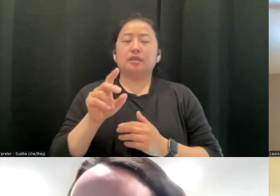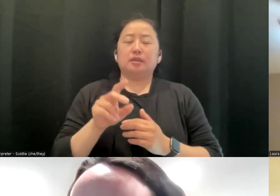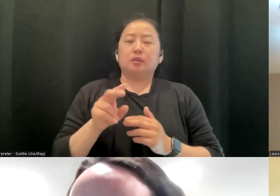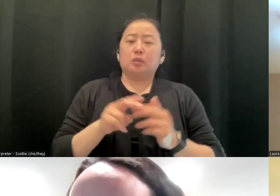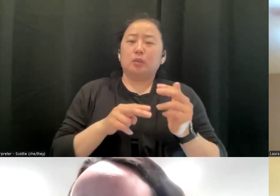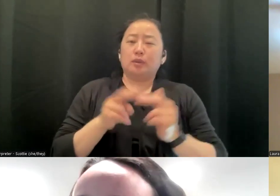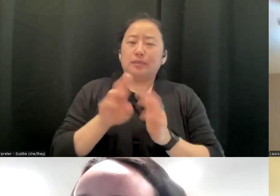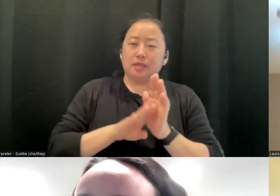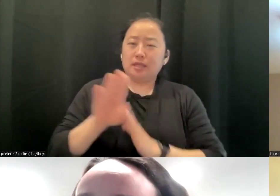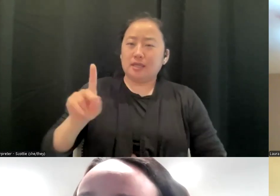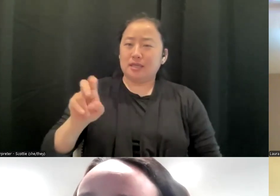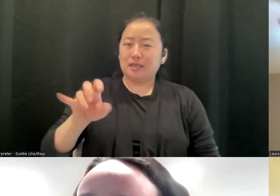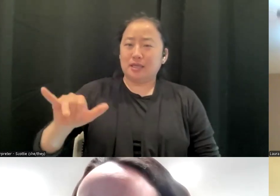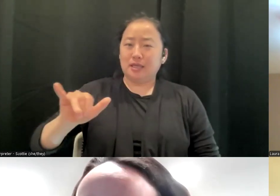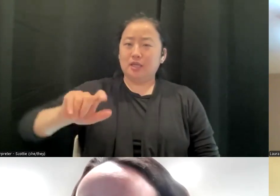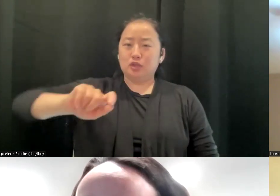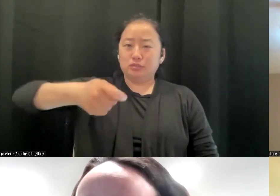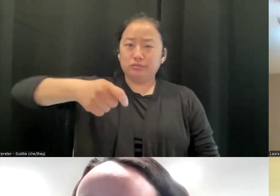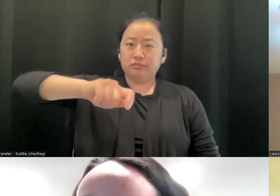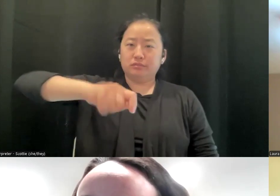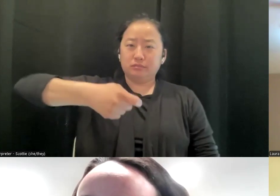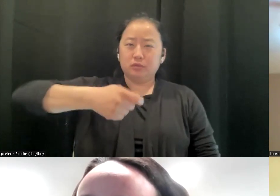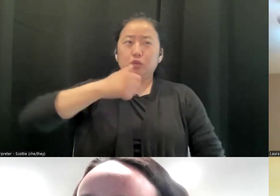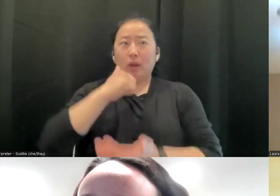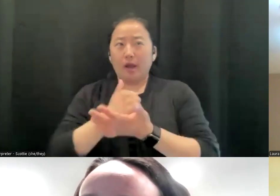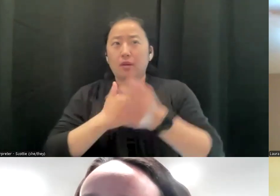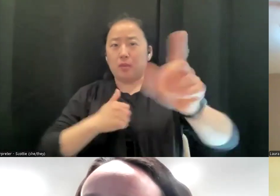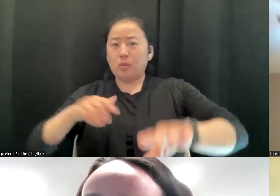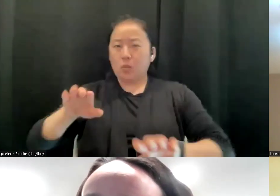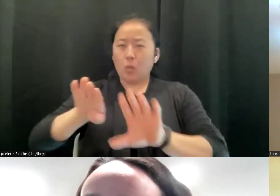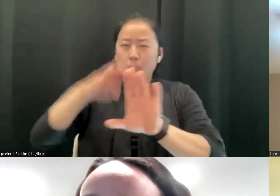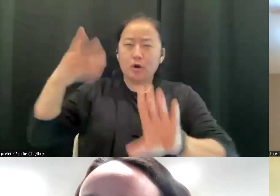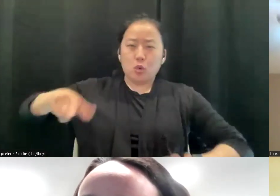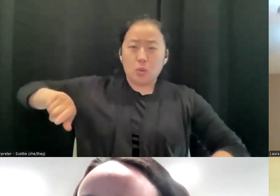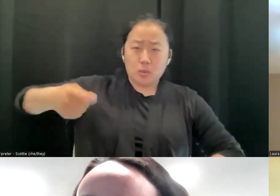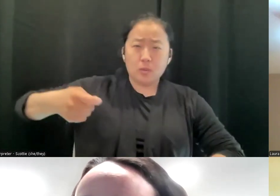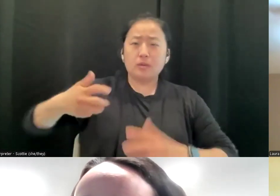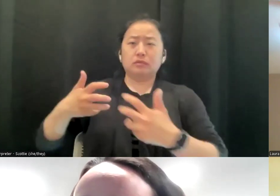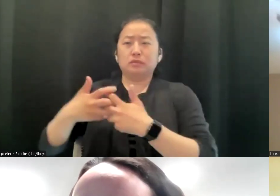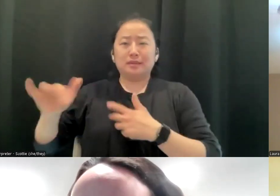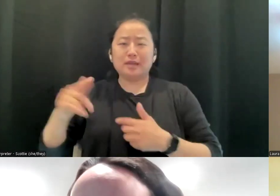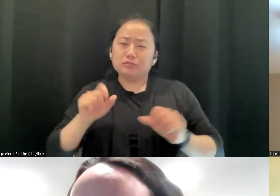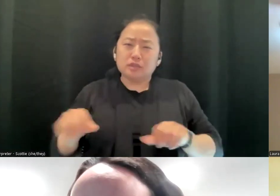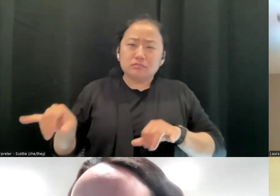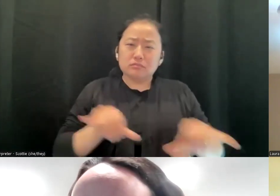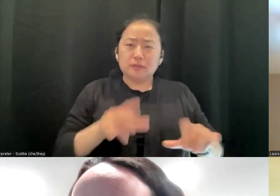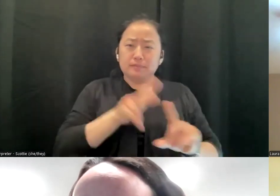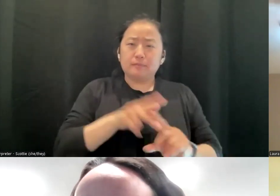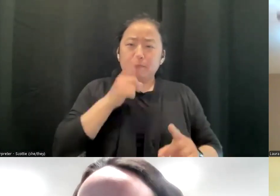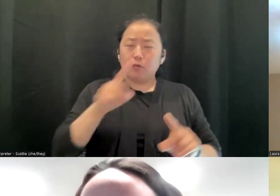to open the door, same thing for some board game, you know, it's supposed to be you're the blue one,